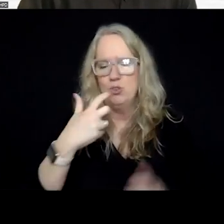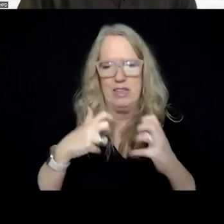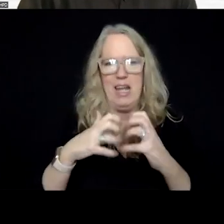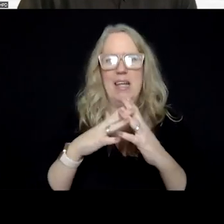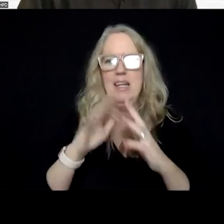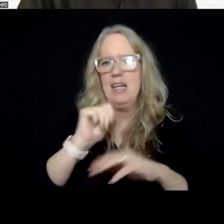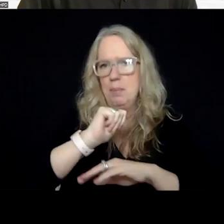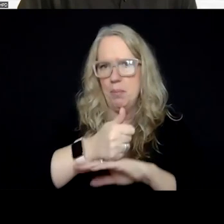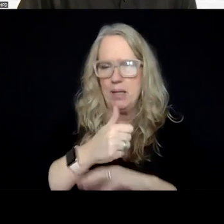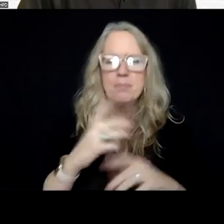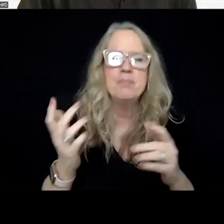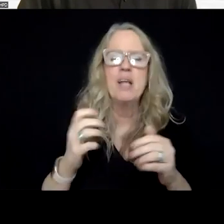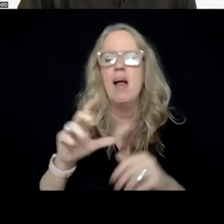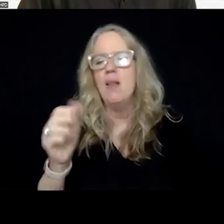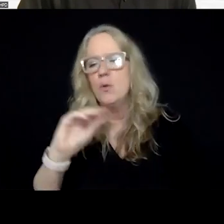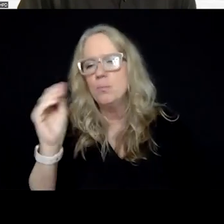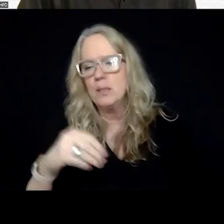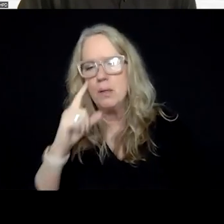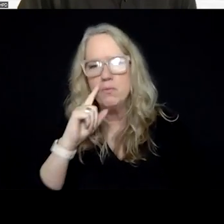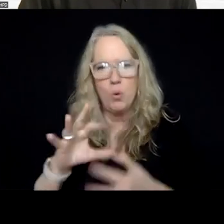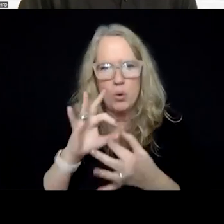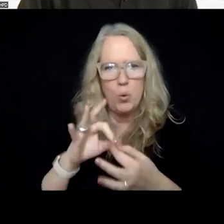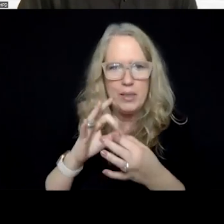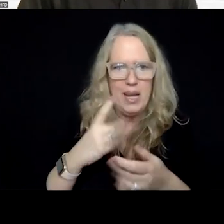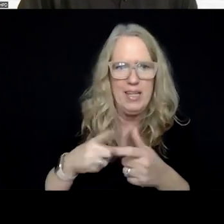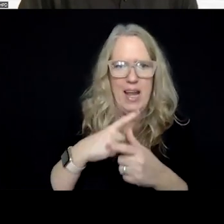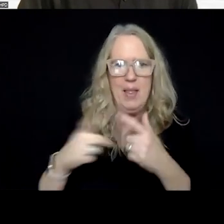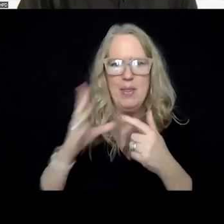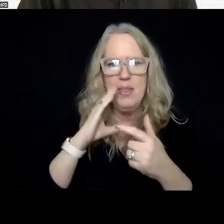A SMALLER PERCENT ARE AT COORDINATE AND GOING DONE FROM